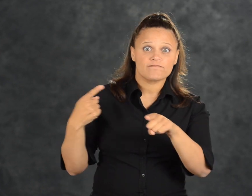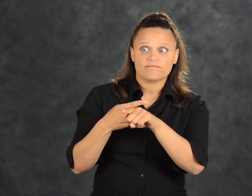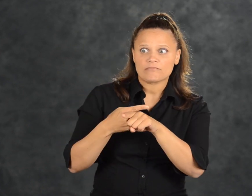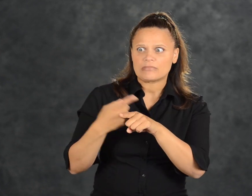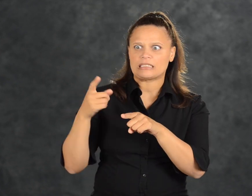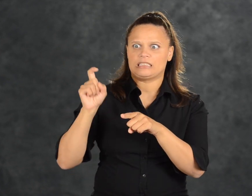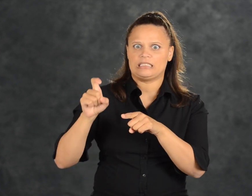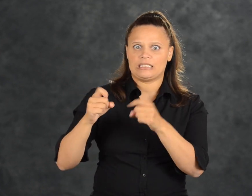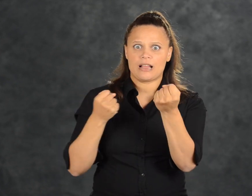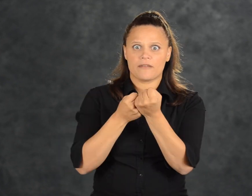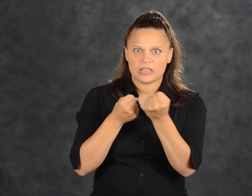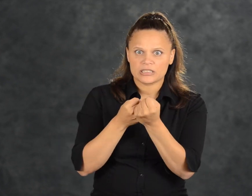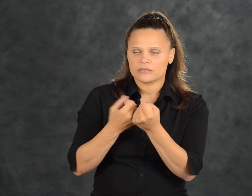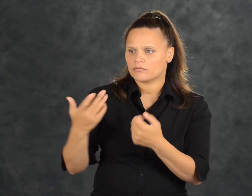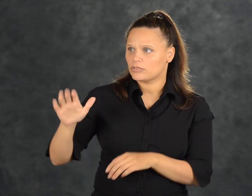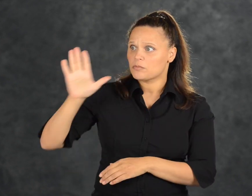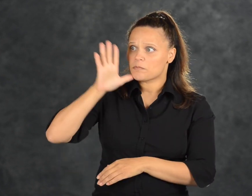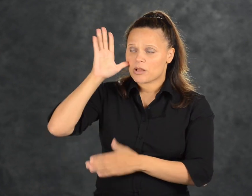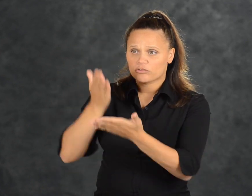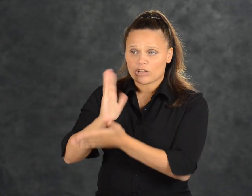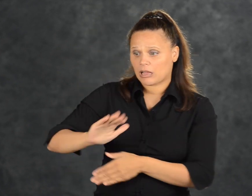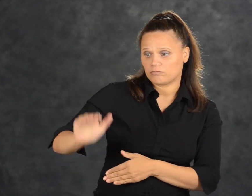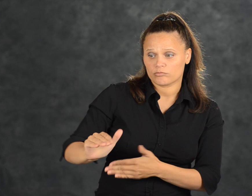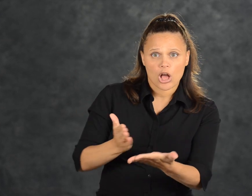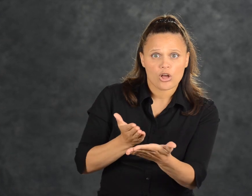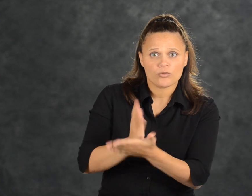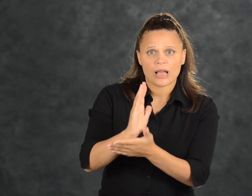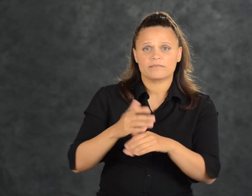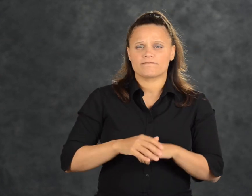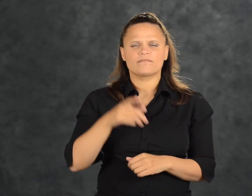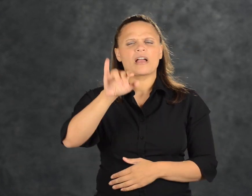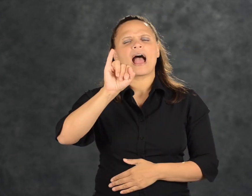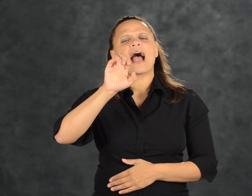For example, any difficulties or conflicts parents are having that require advocating for their child's rights,